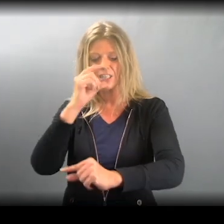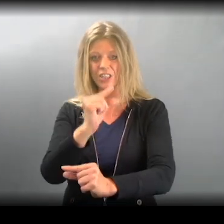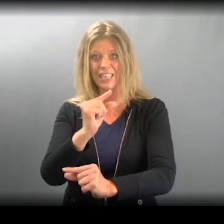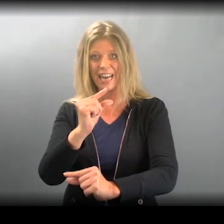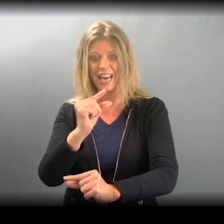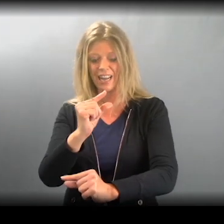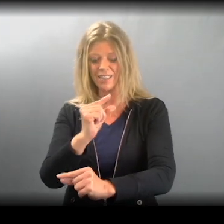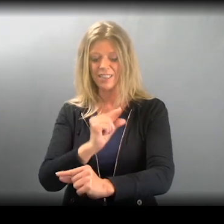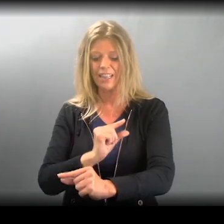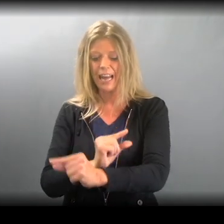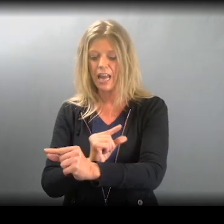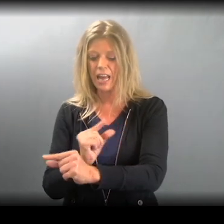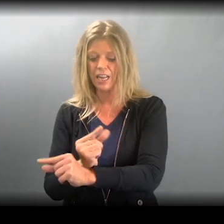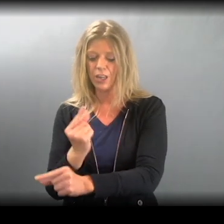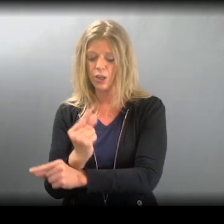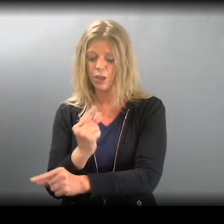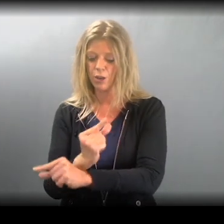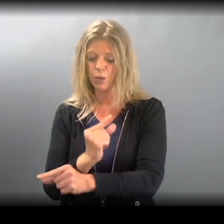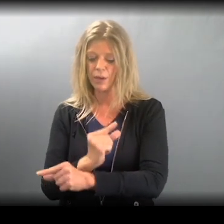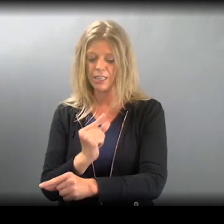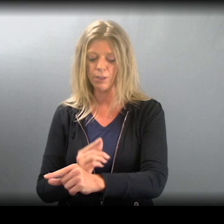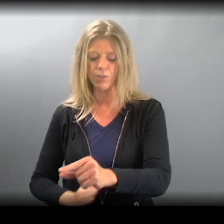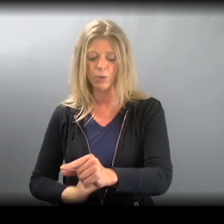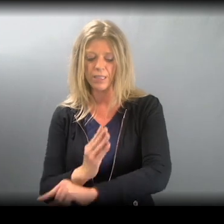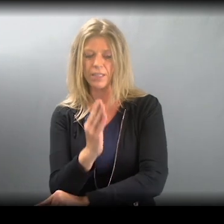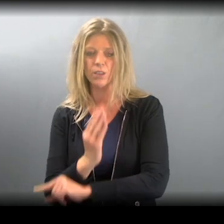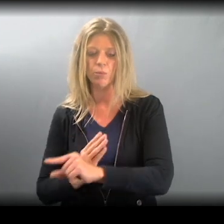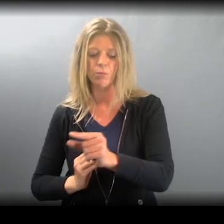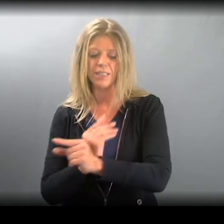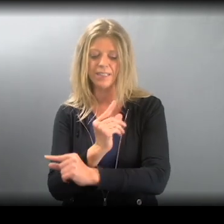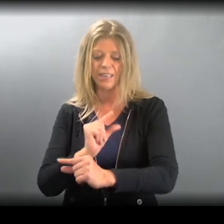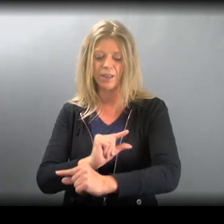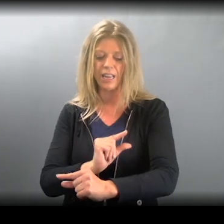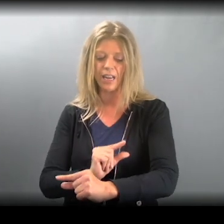G-hands and you're going to focus on the wrist area.